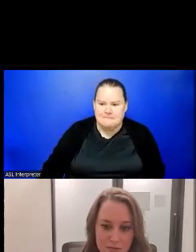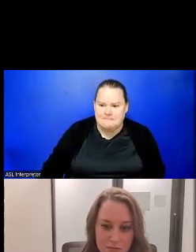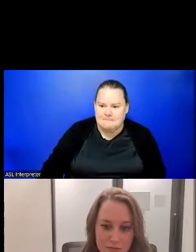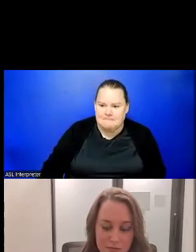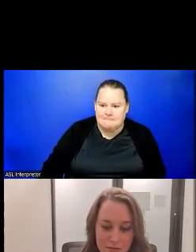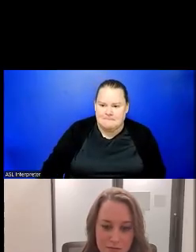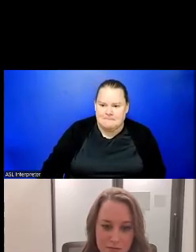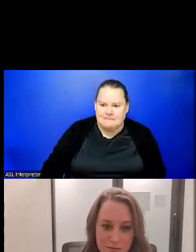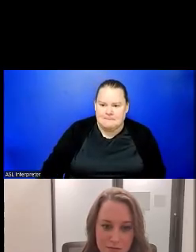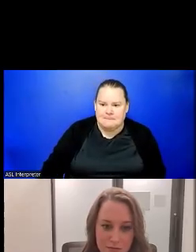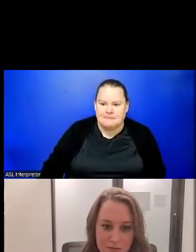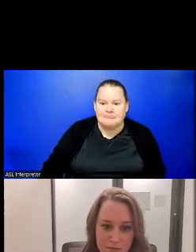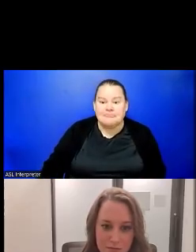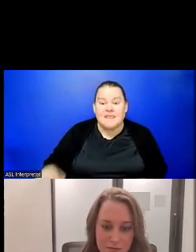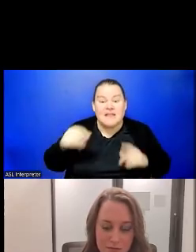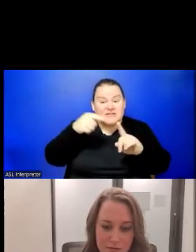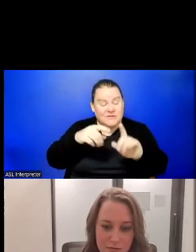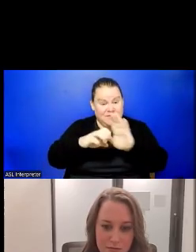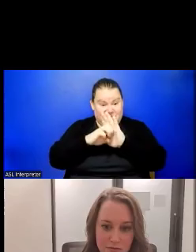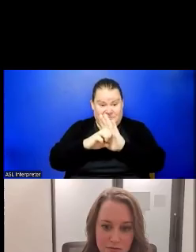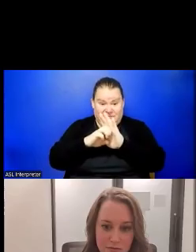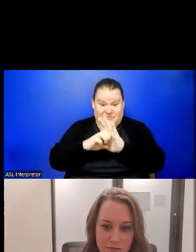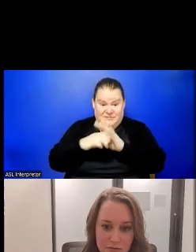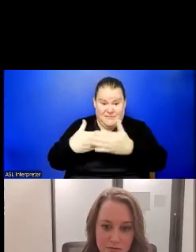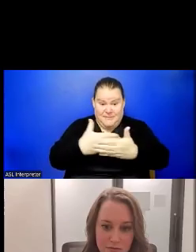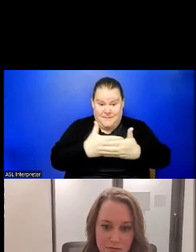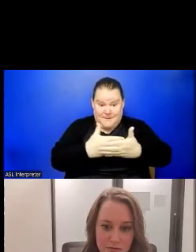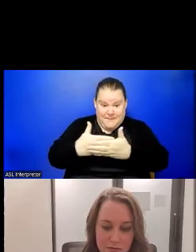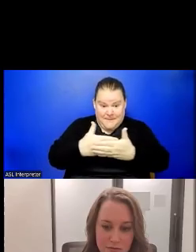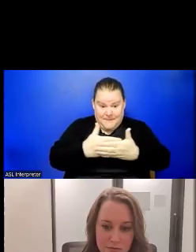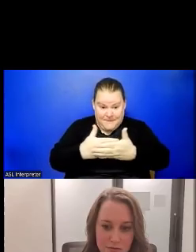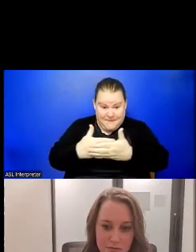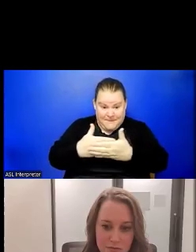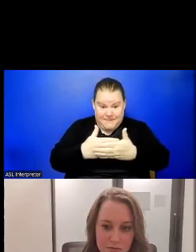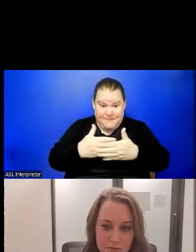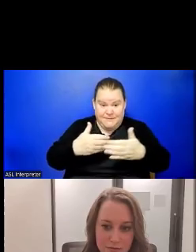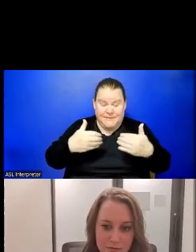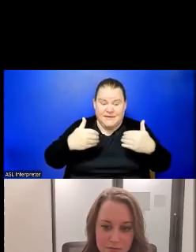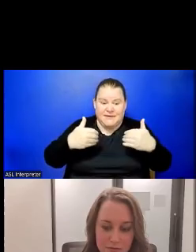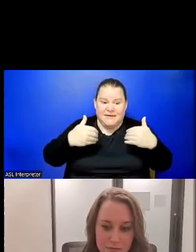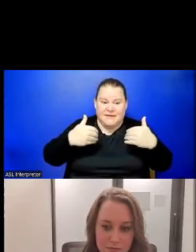So here's an example of a baby that has this extreme hypotonia,